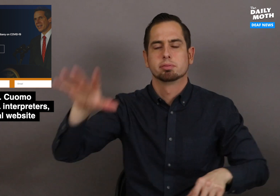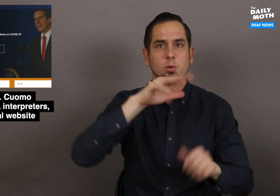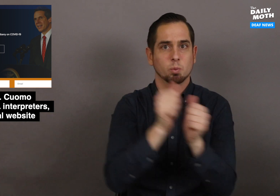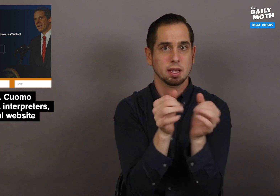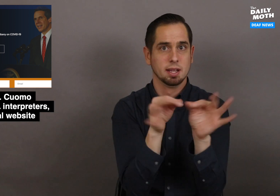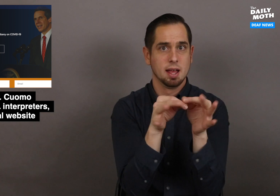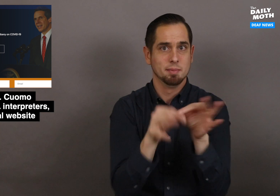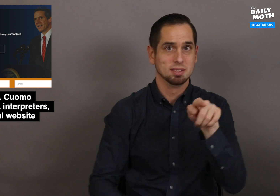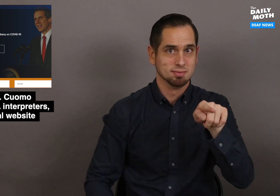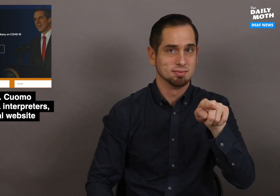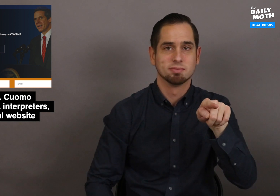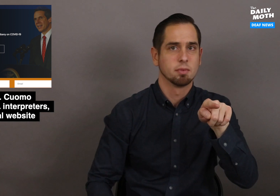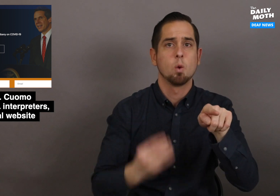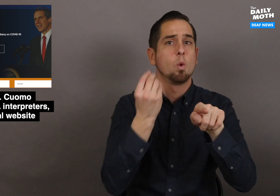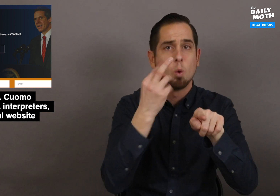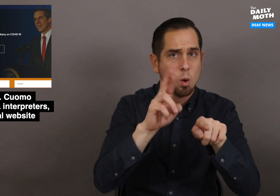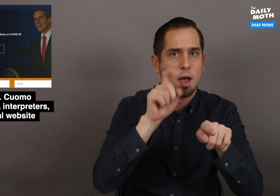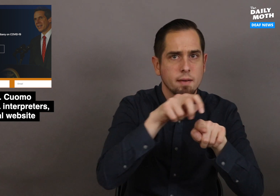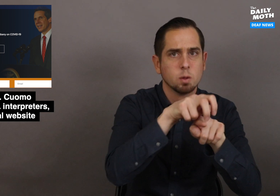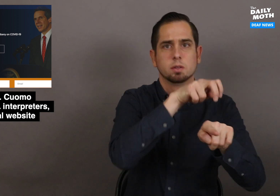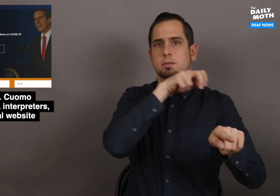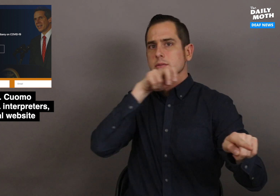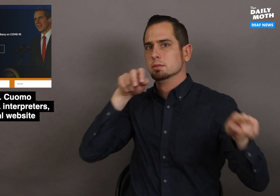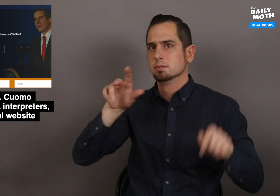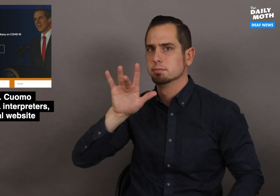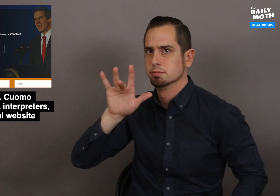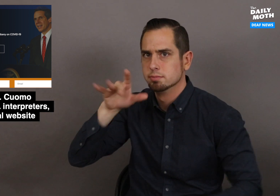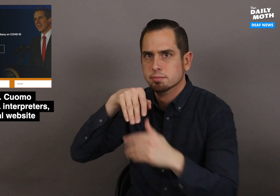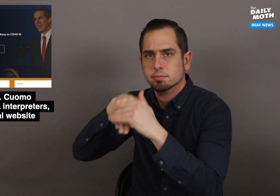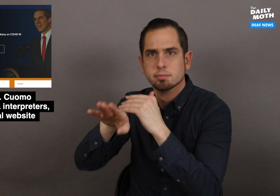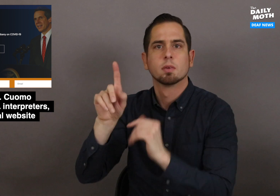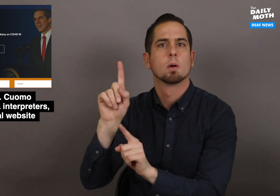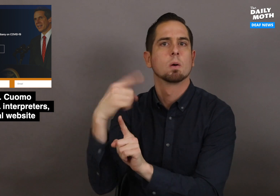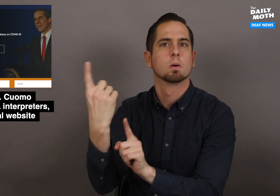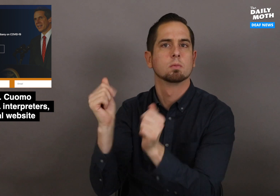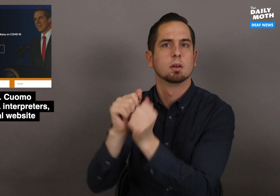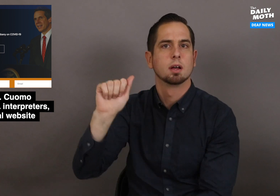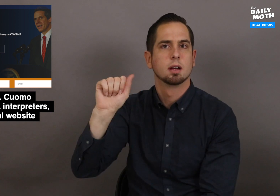widely with closed captions, or to view the separate feed